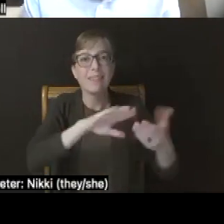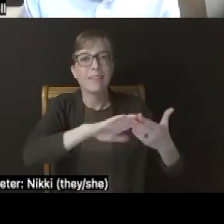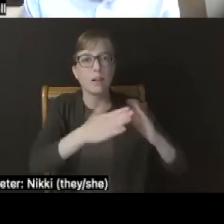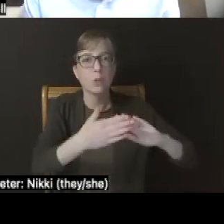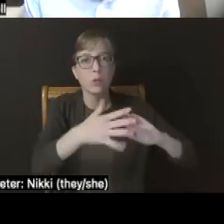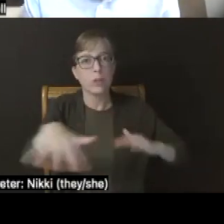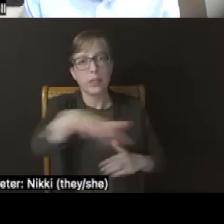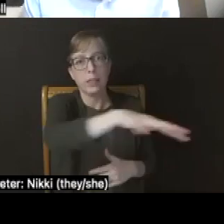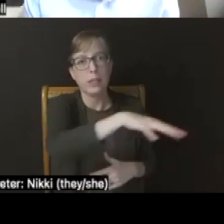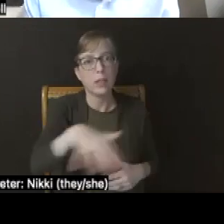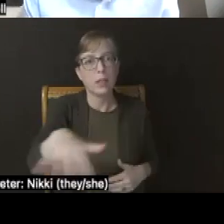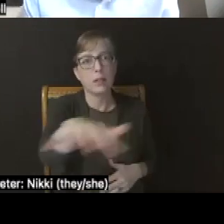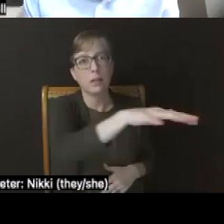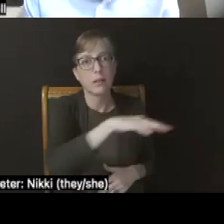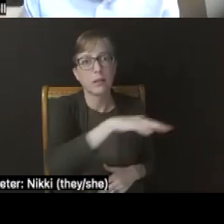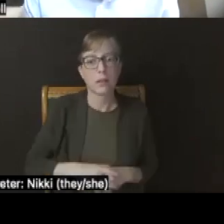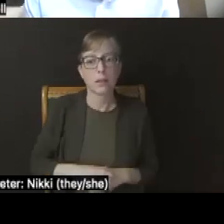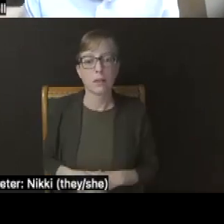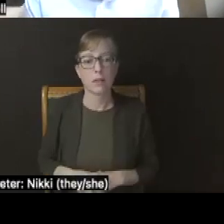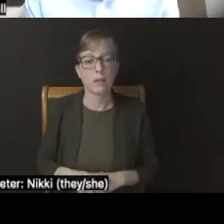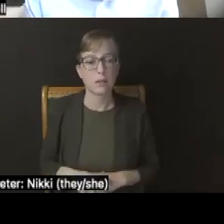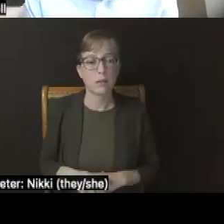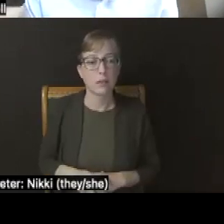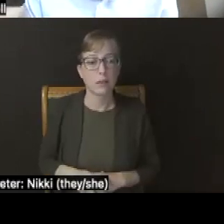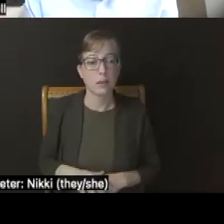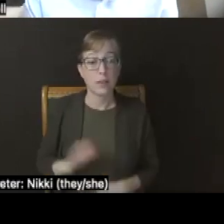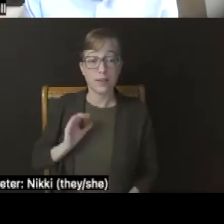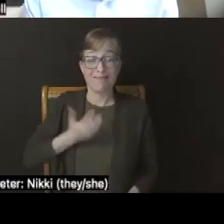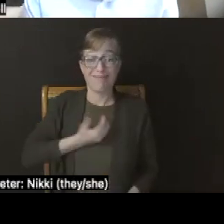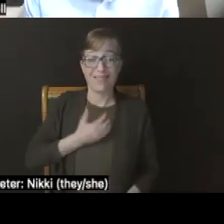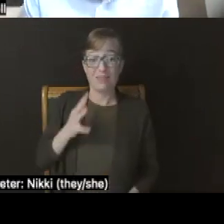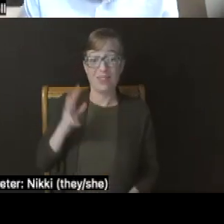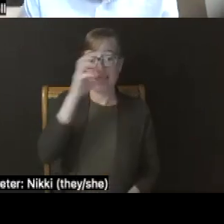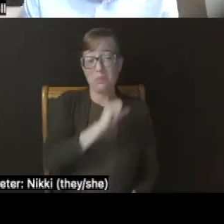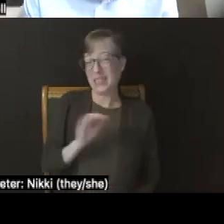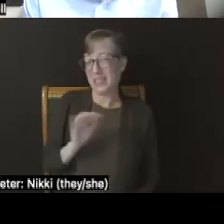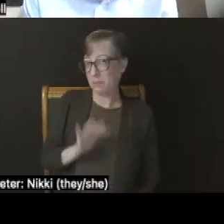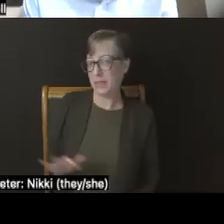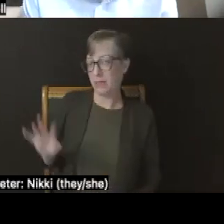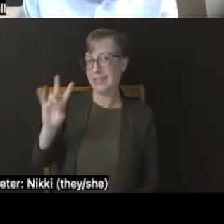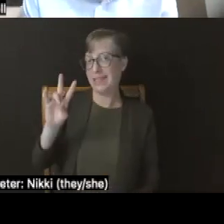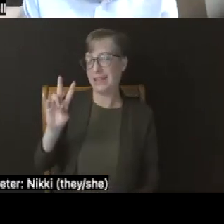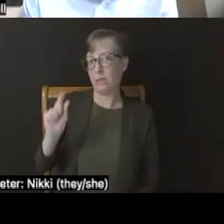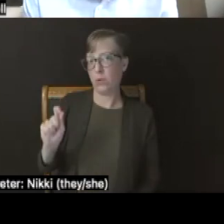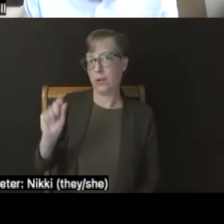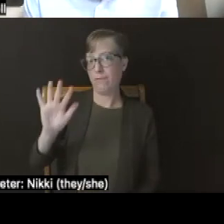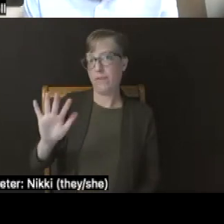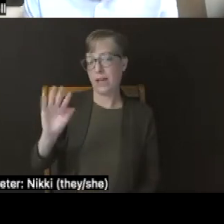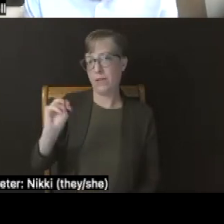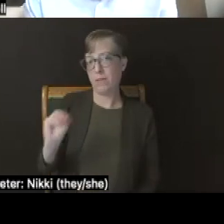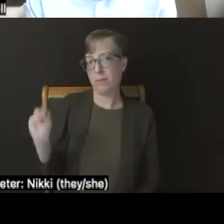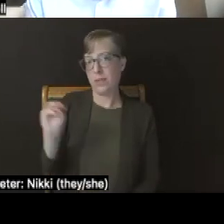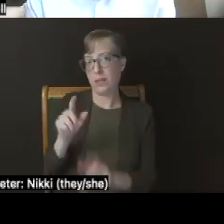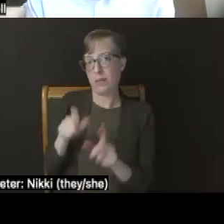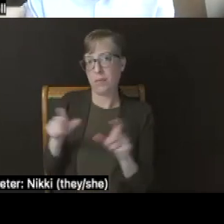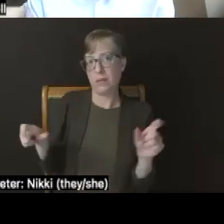the best estimate we have now is about 7.5 million people receive some form of Medicaid, HCBS.